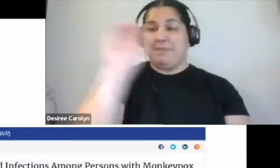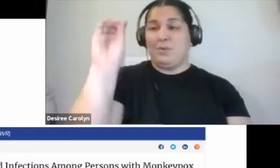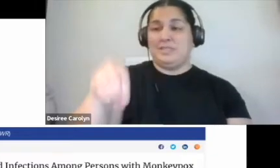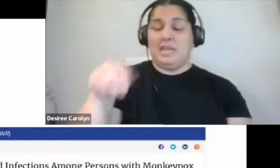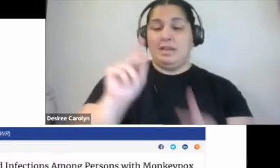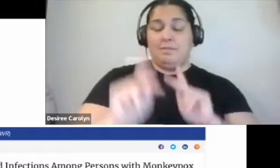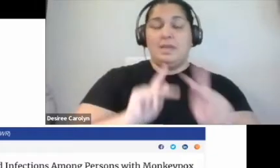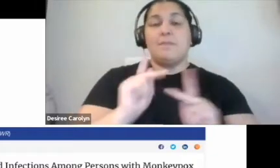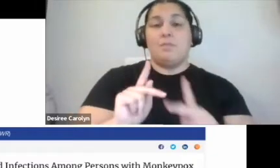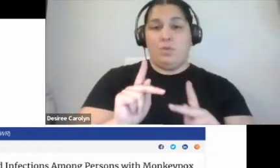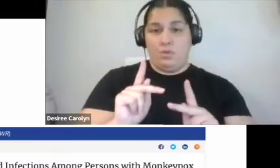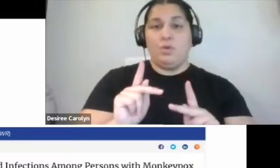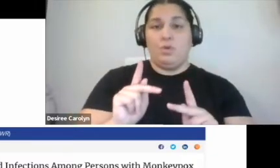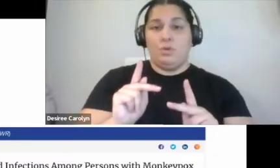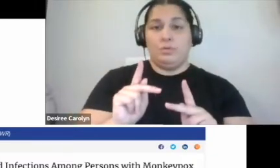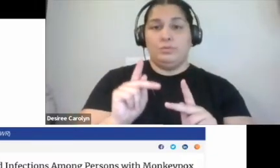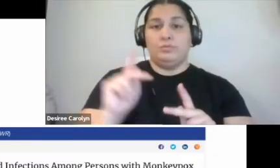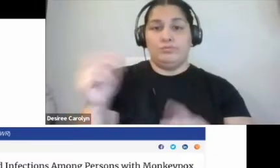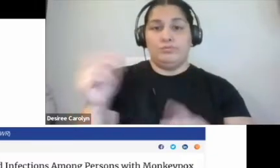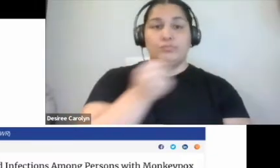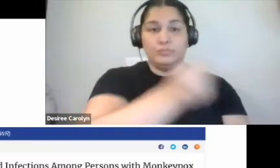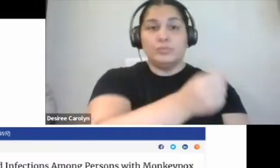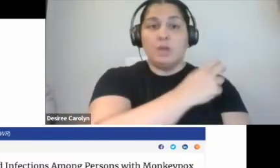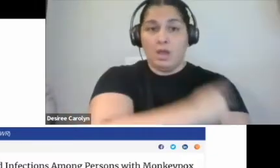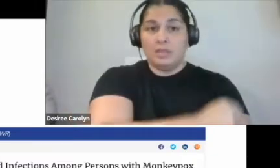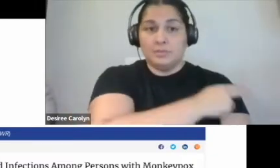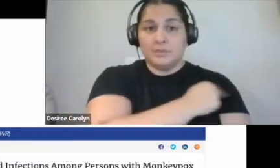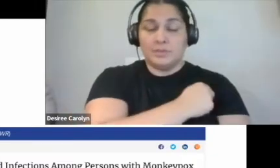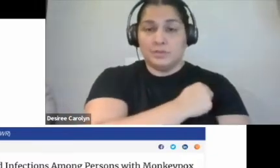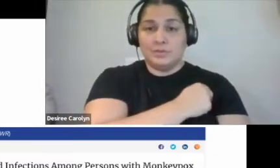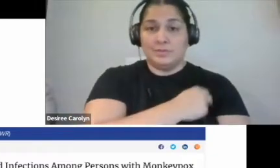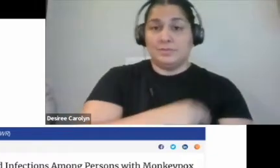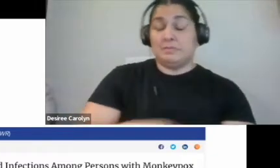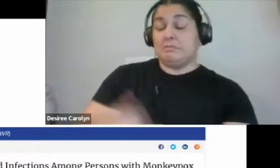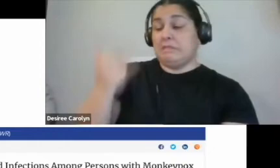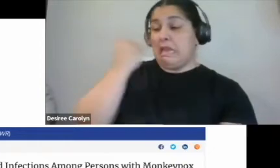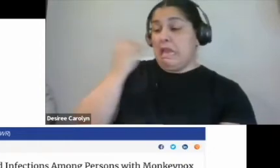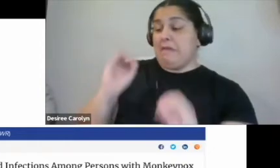because of severity whereas in in HIV negative people only three percent of